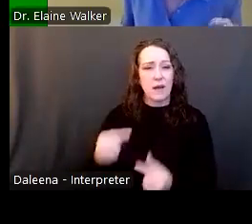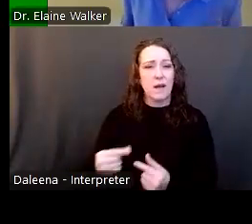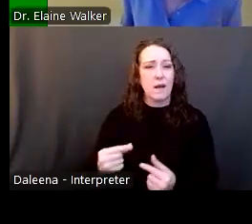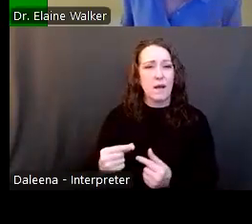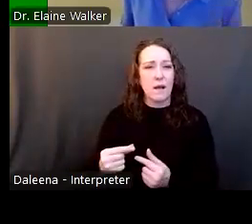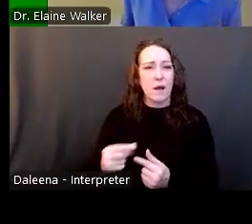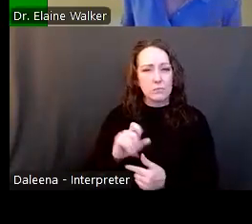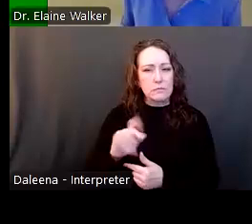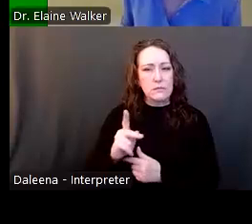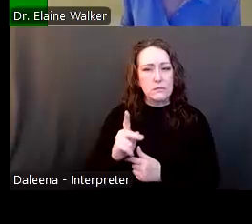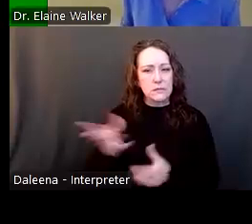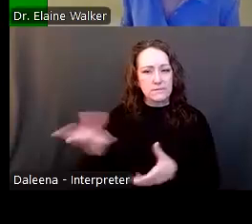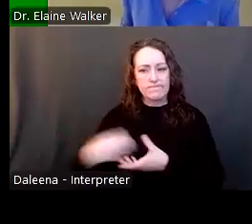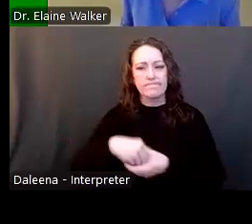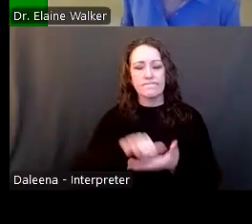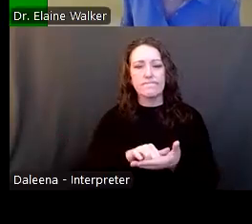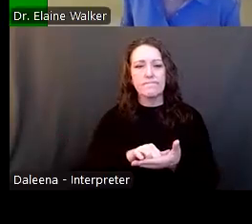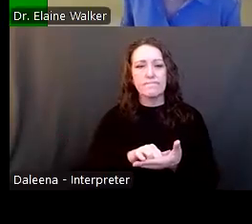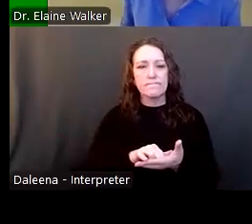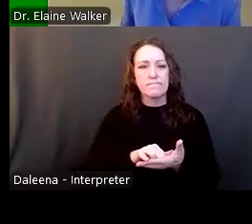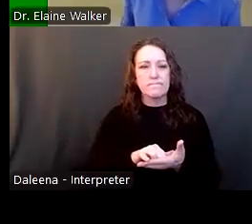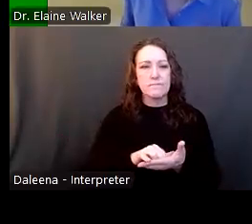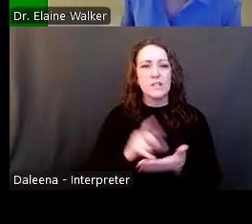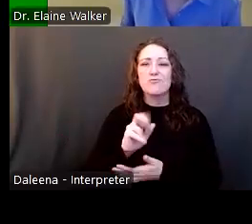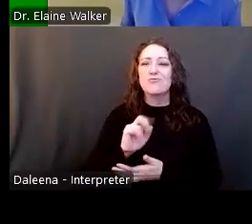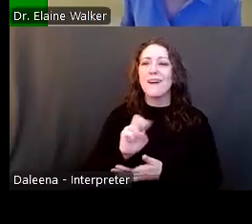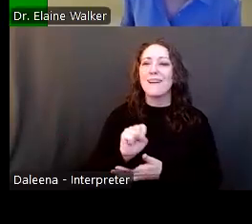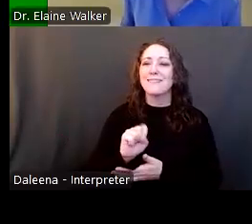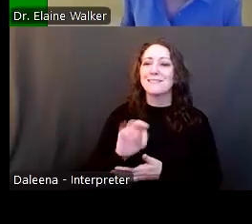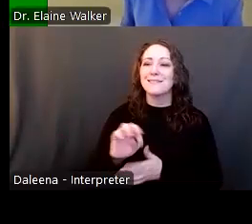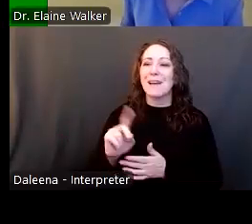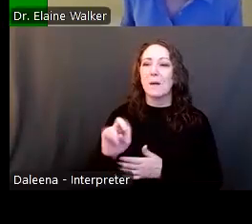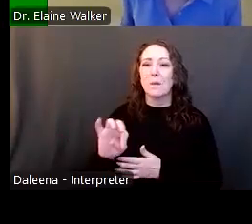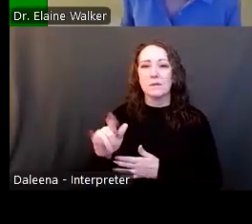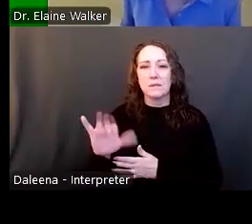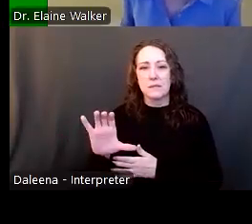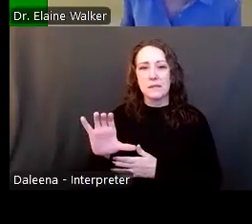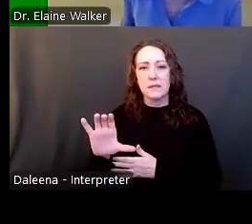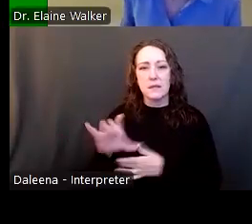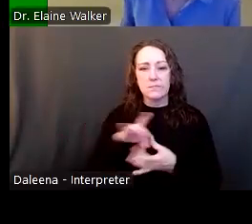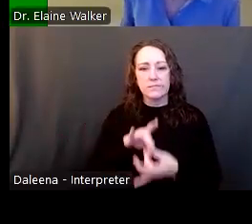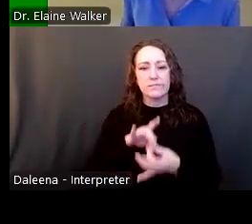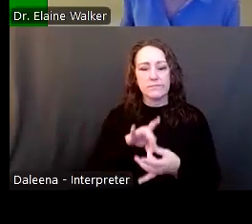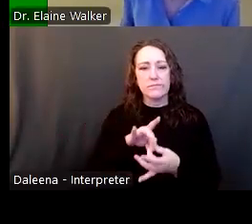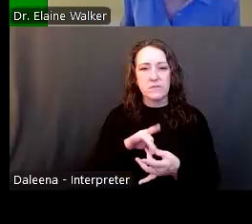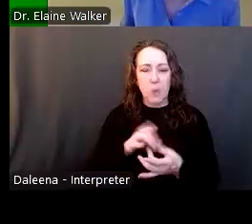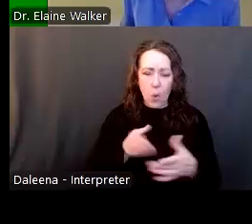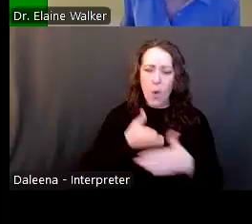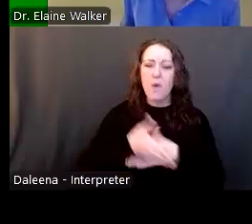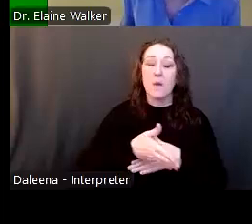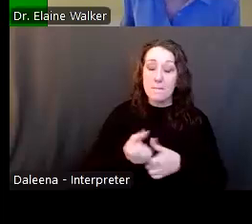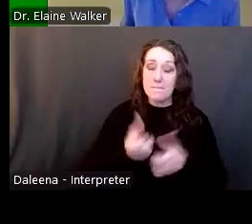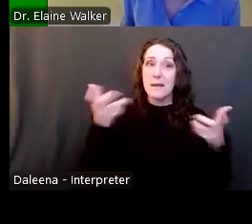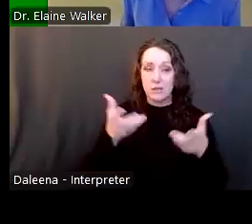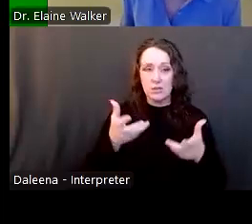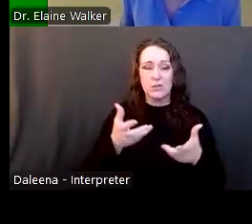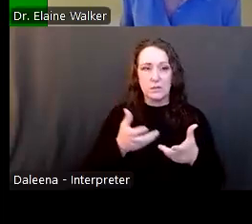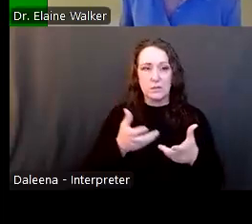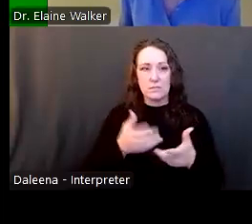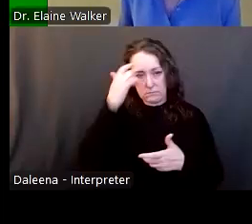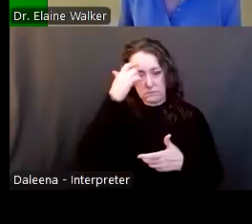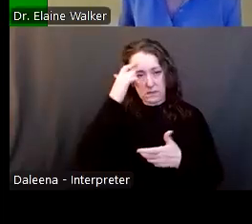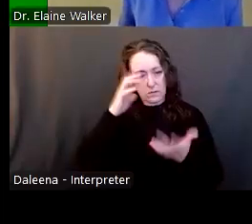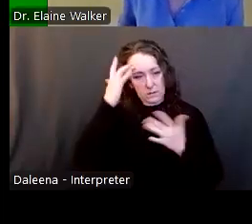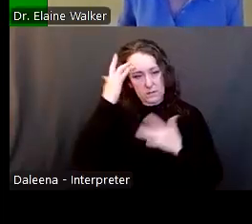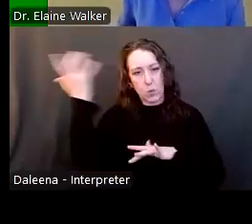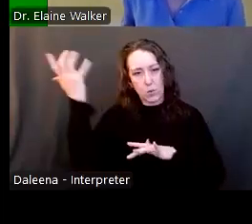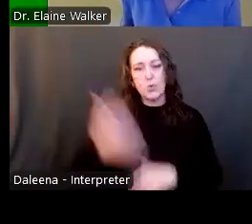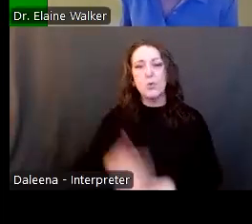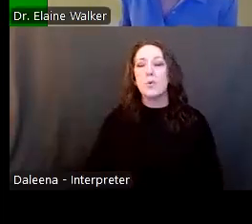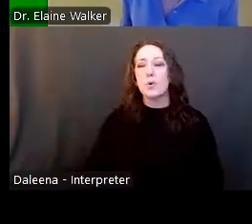appear to have trans diagnostic relevance so they cut across major mental disorders and